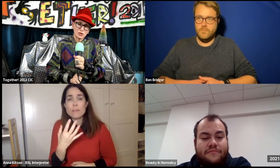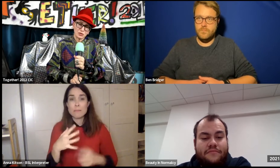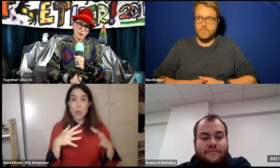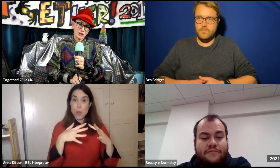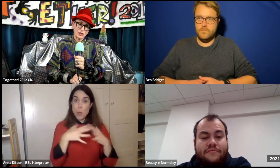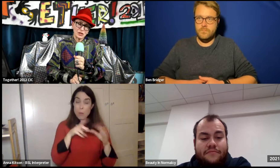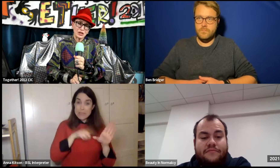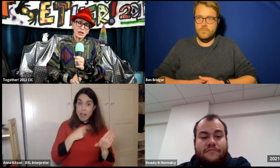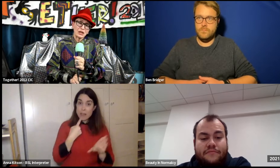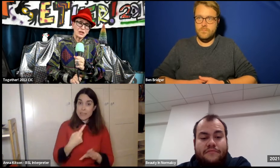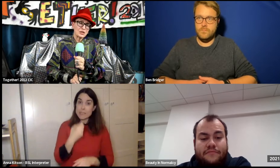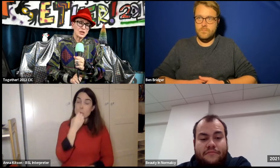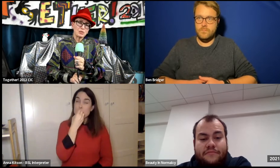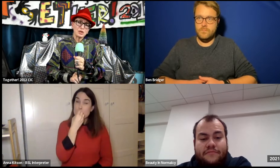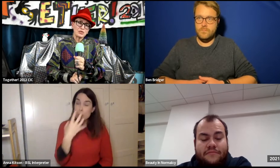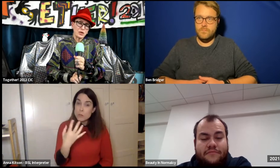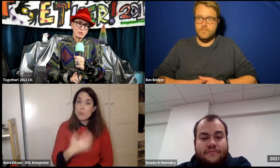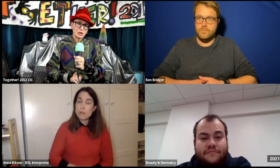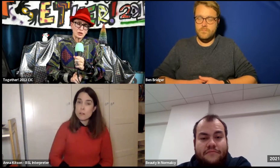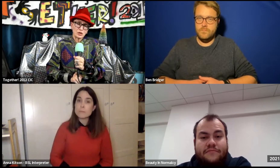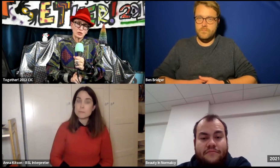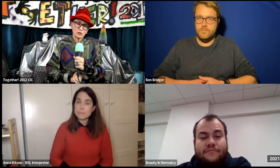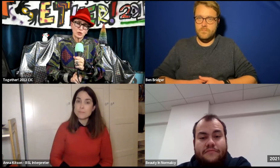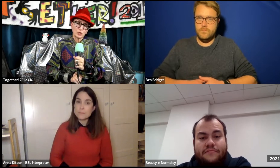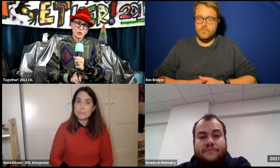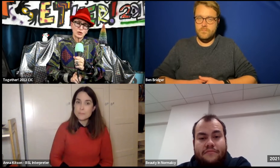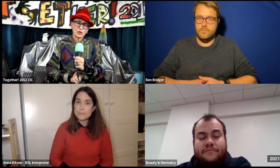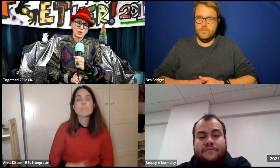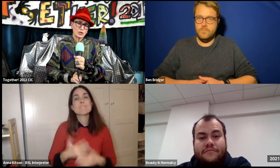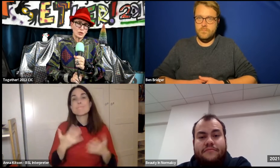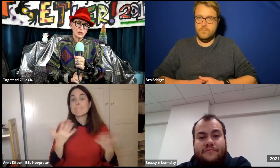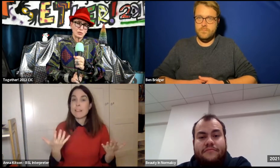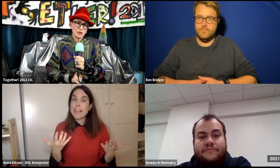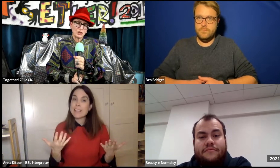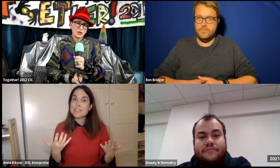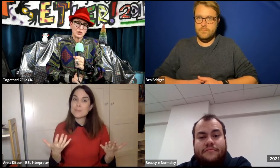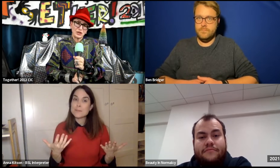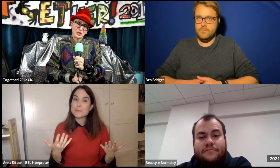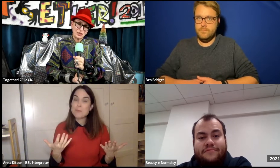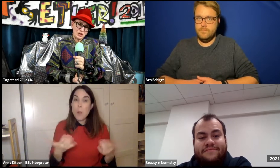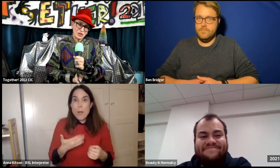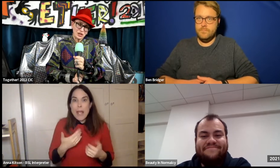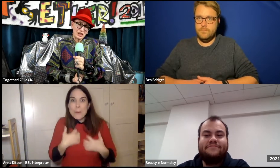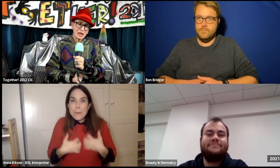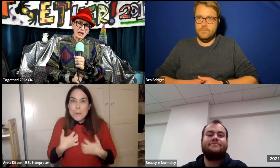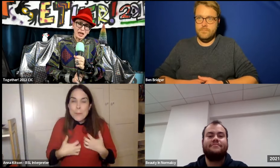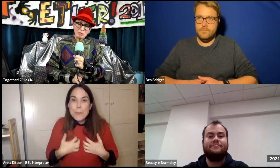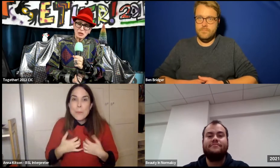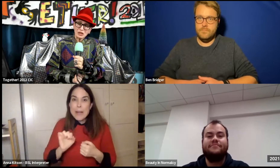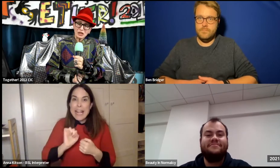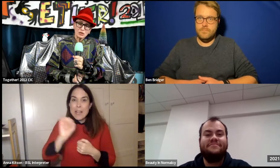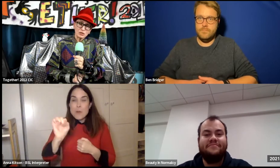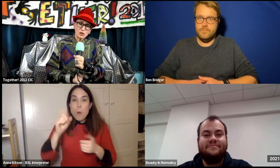beautiful Anthony. Like I say we are very much looking forward to the joint Commission in the new year. Emily if